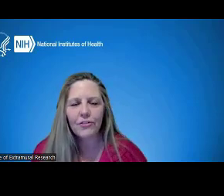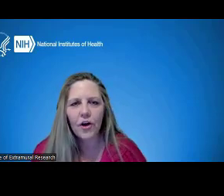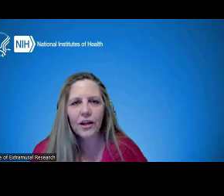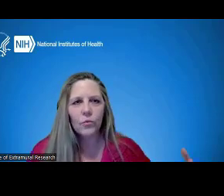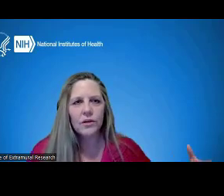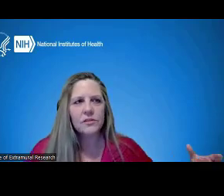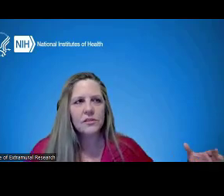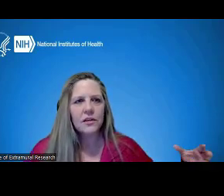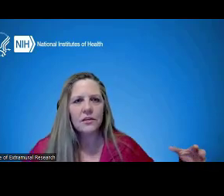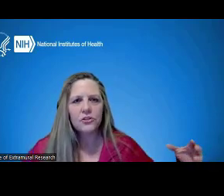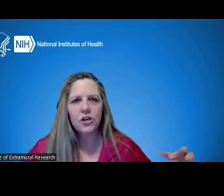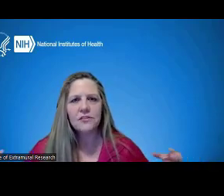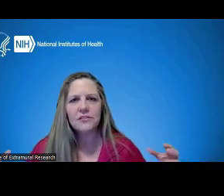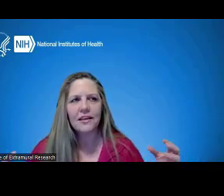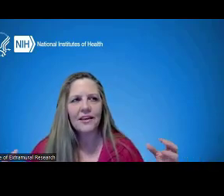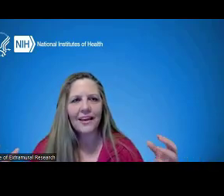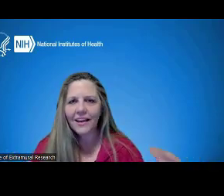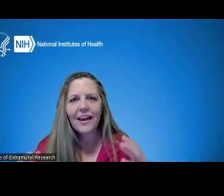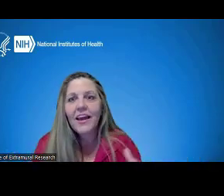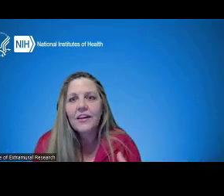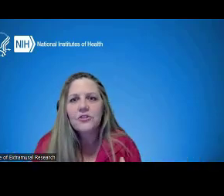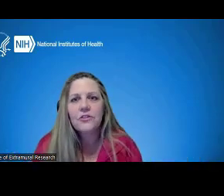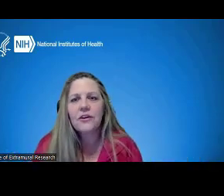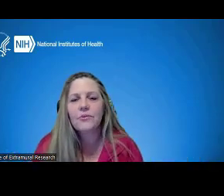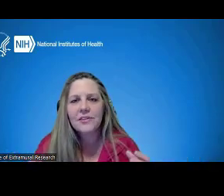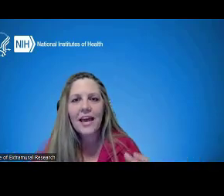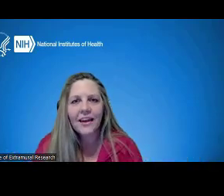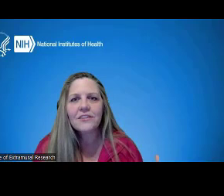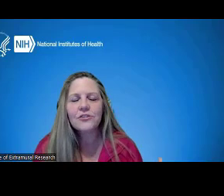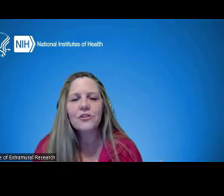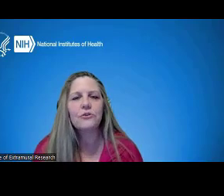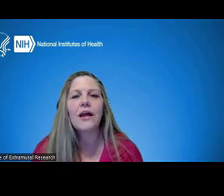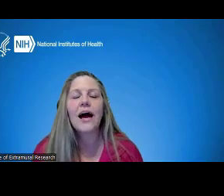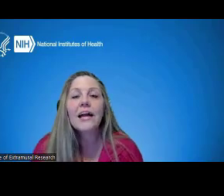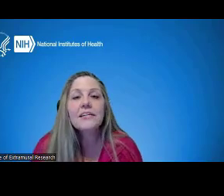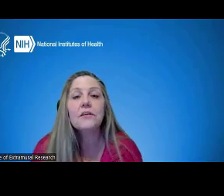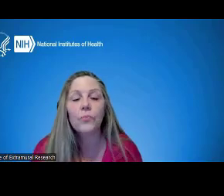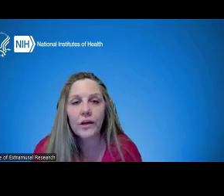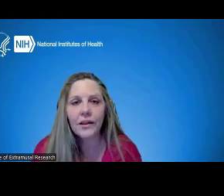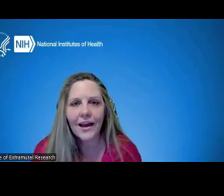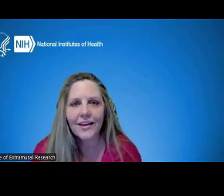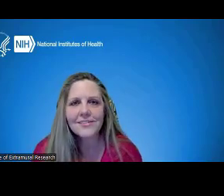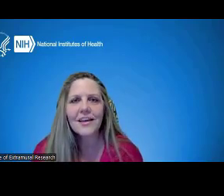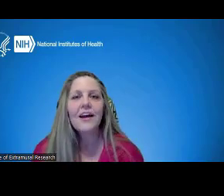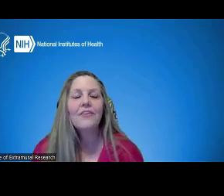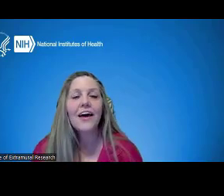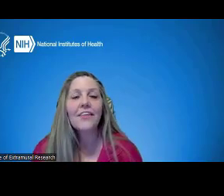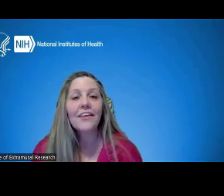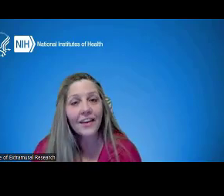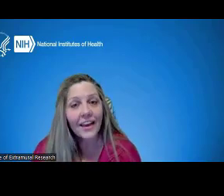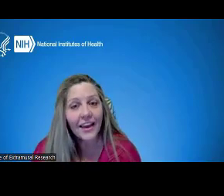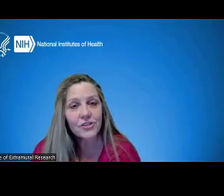I thought it was just NIH. There was an institute. I didn't realize that NIH